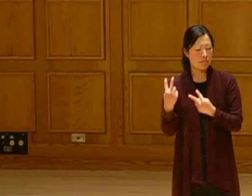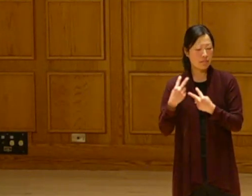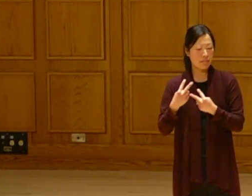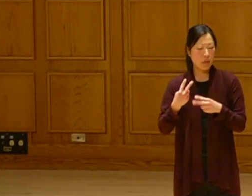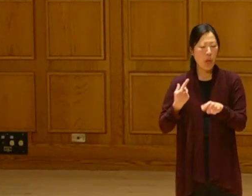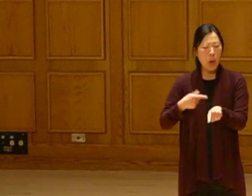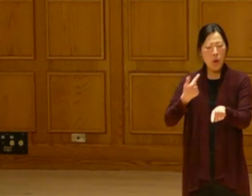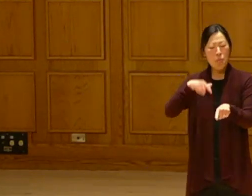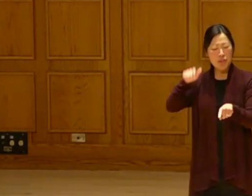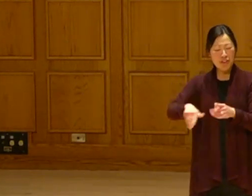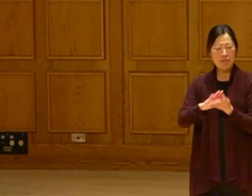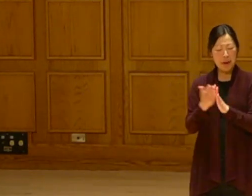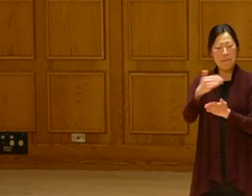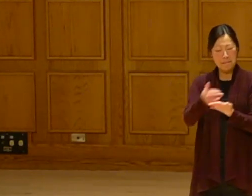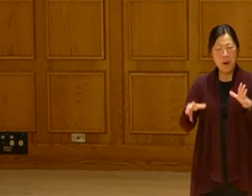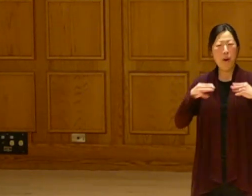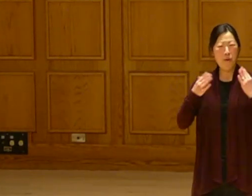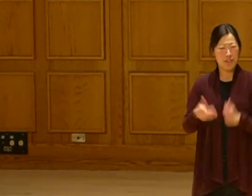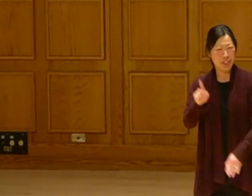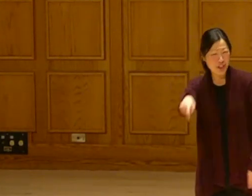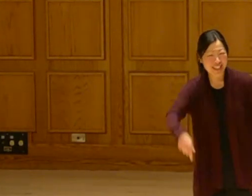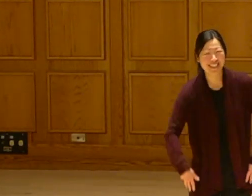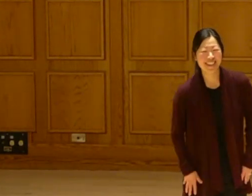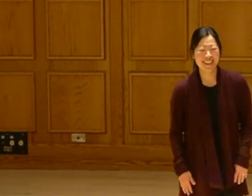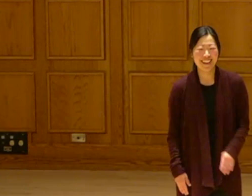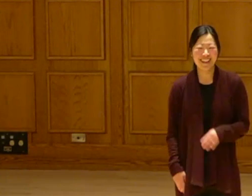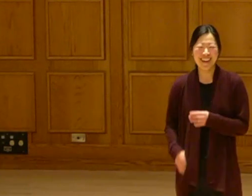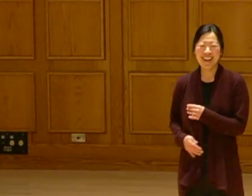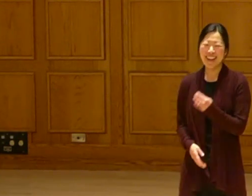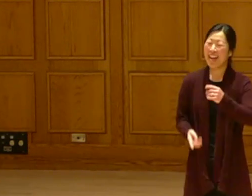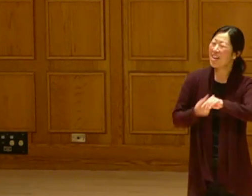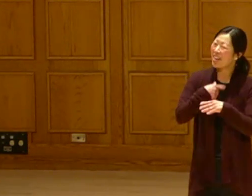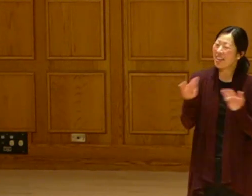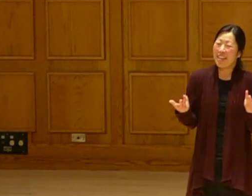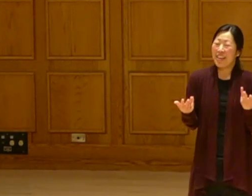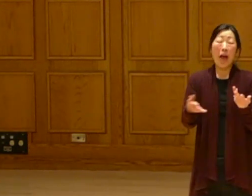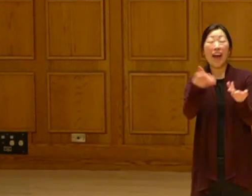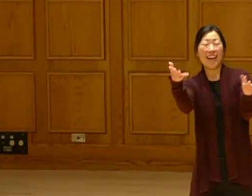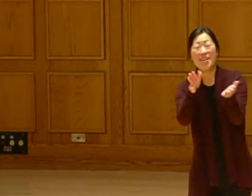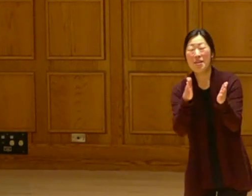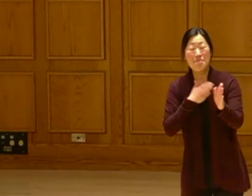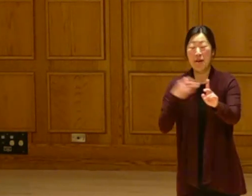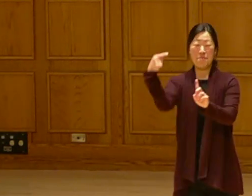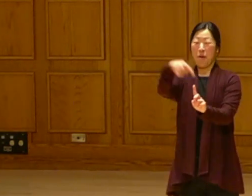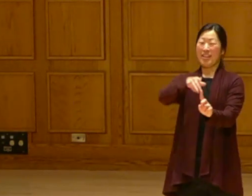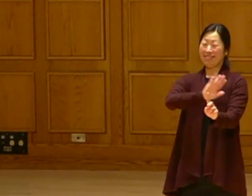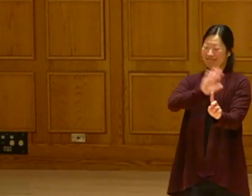But now that I think back to it, we should have become part owners of this thing.